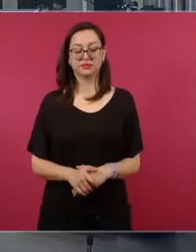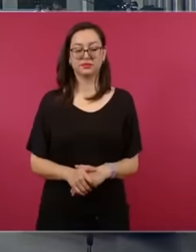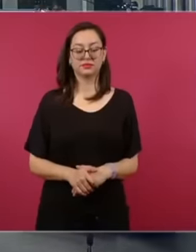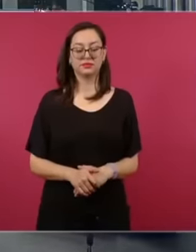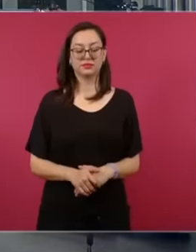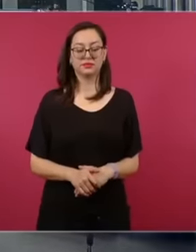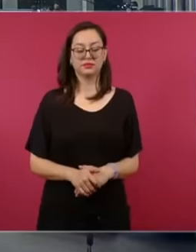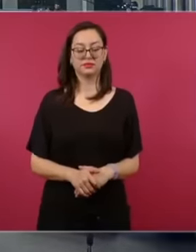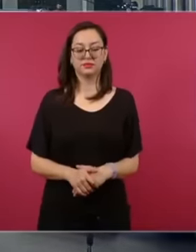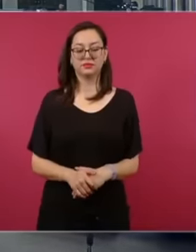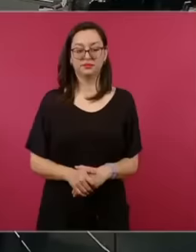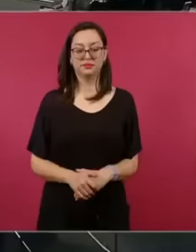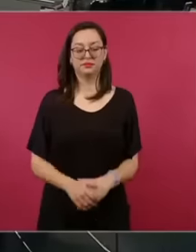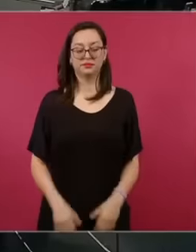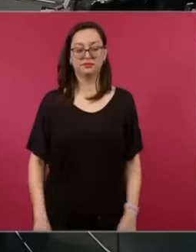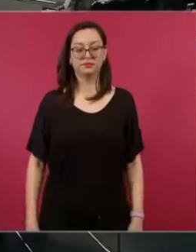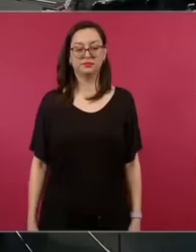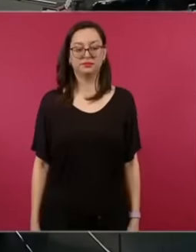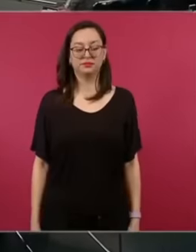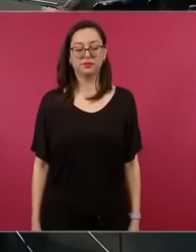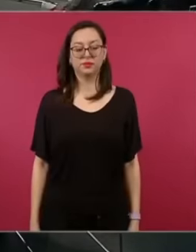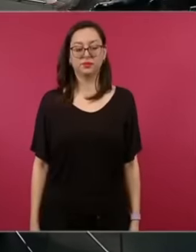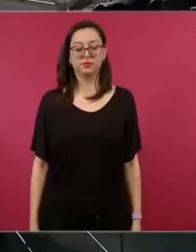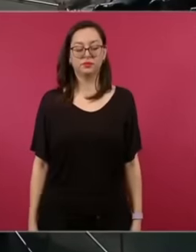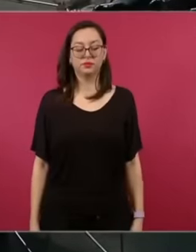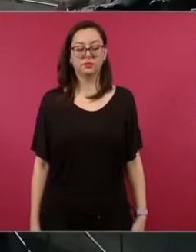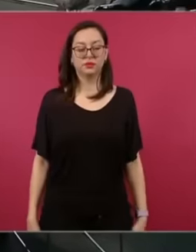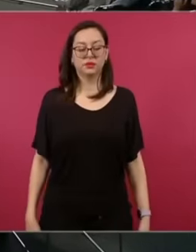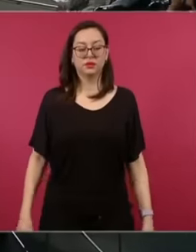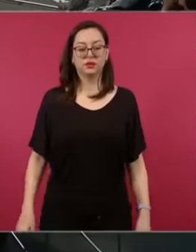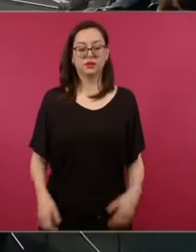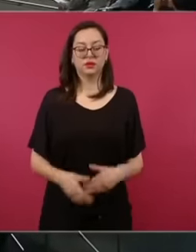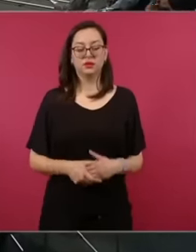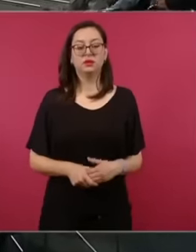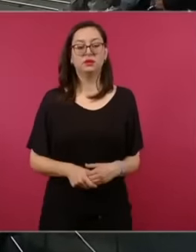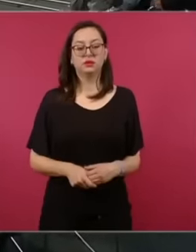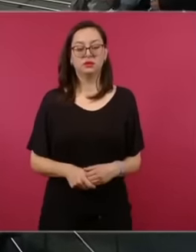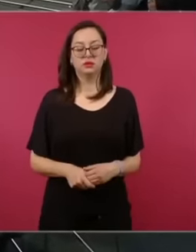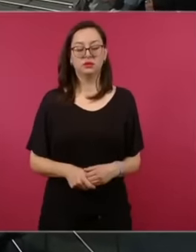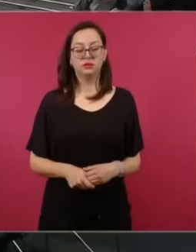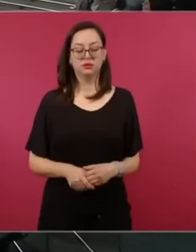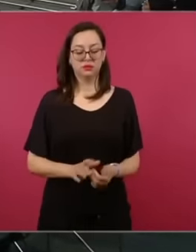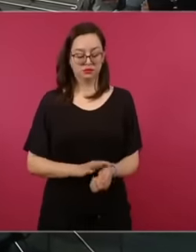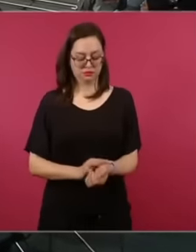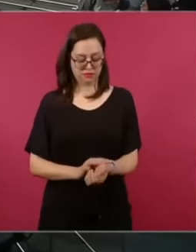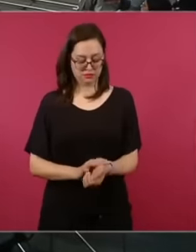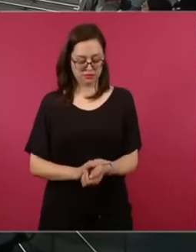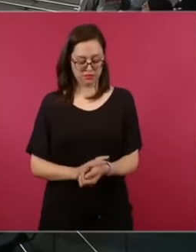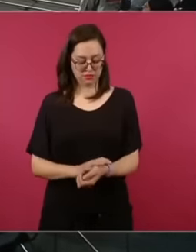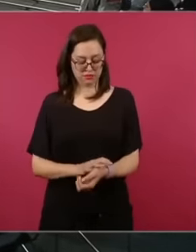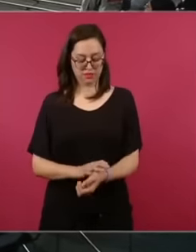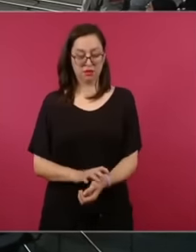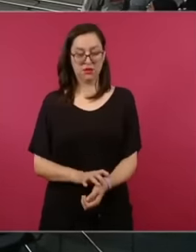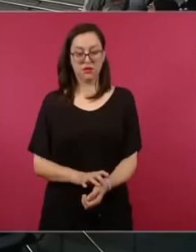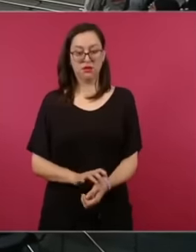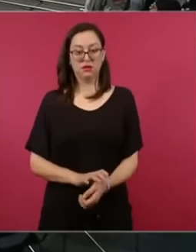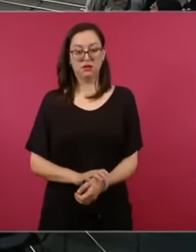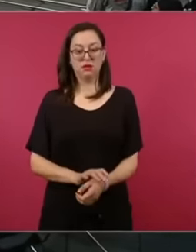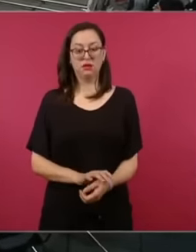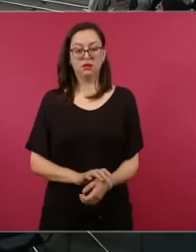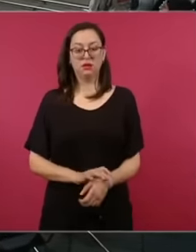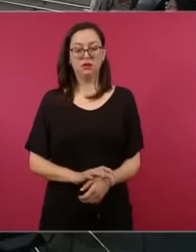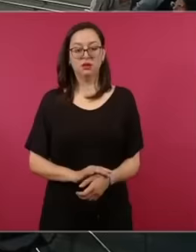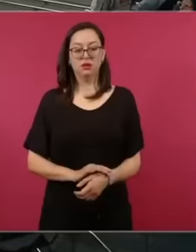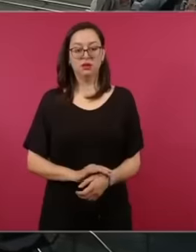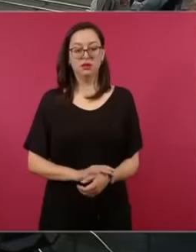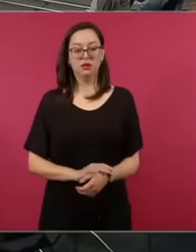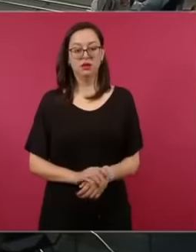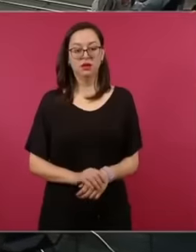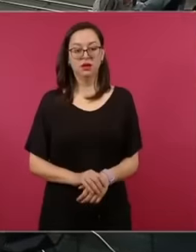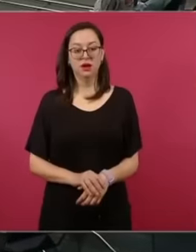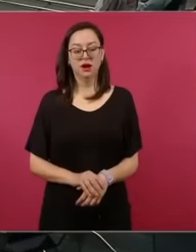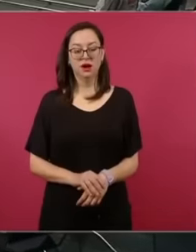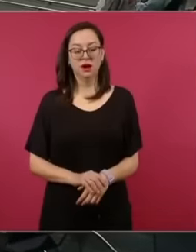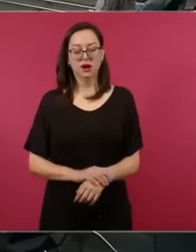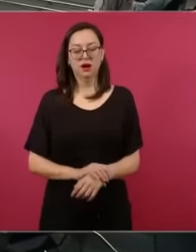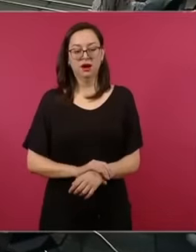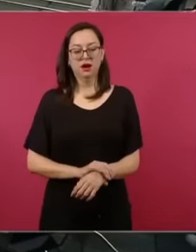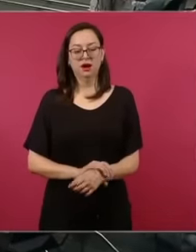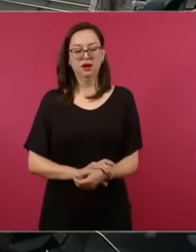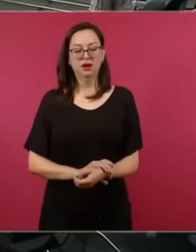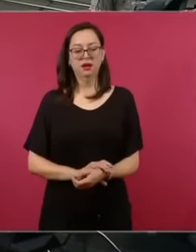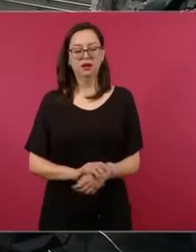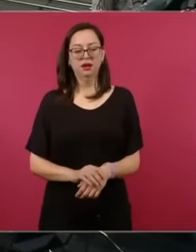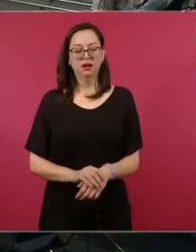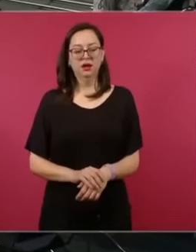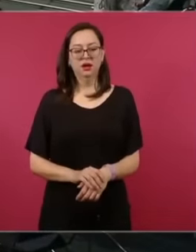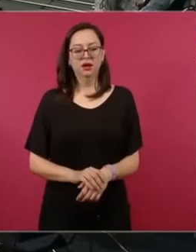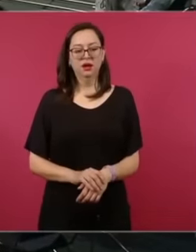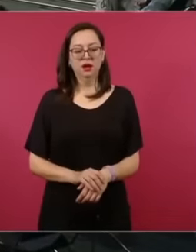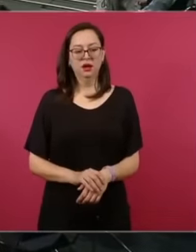they are No, I'm not going to get involved, I'm not going to get involved anymore, what